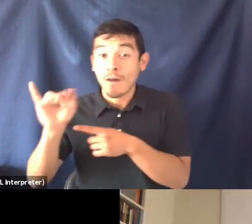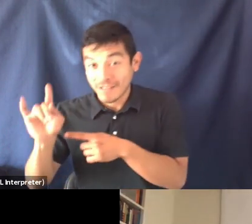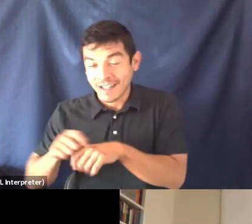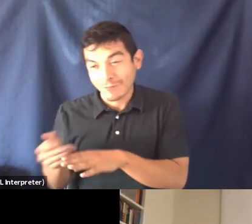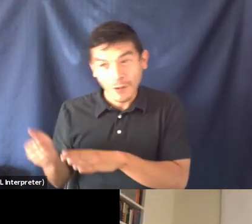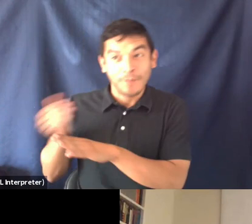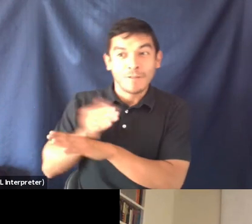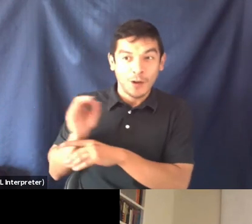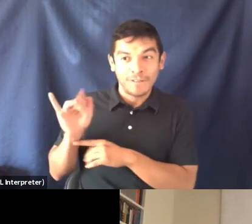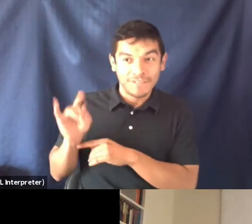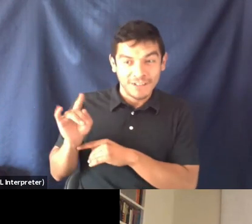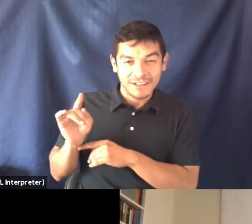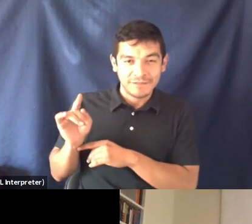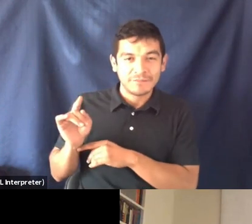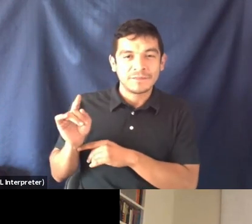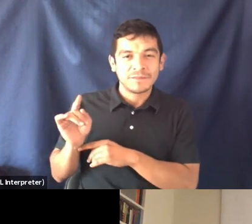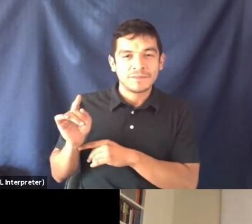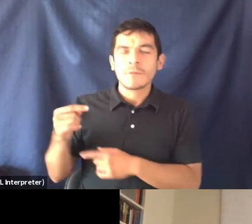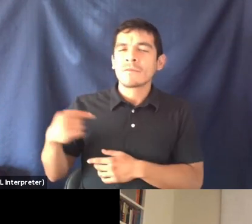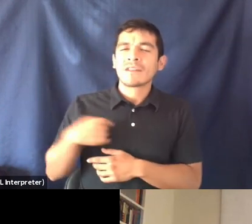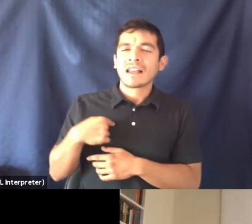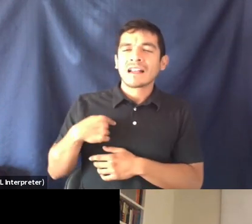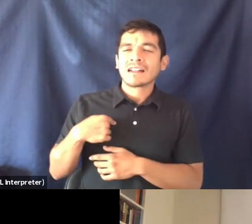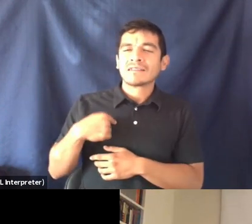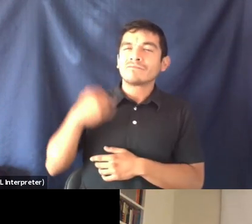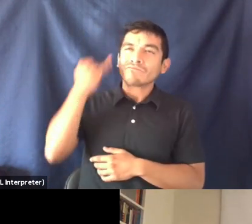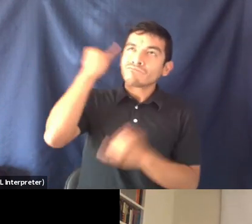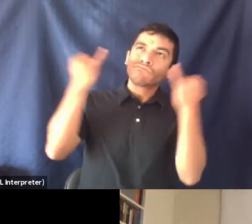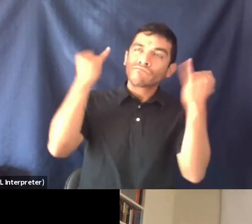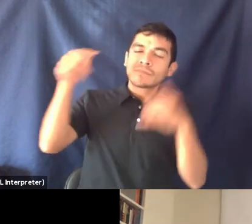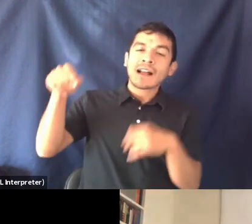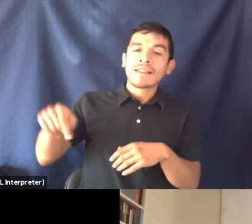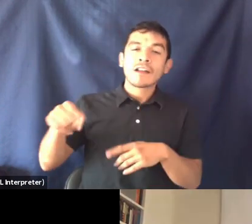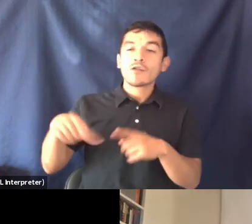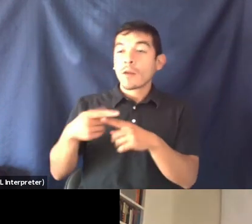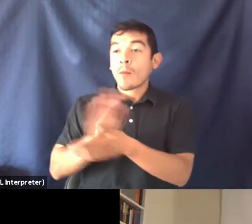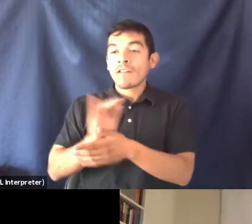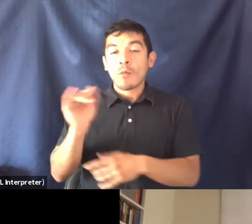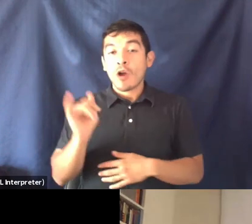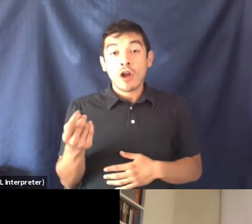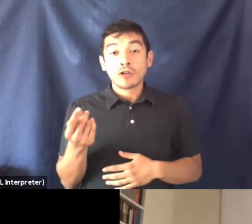that this was going to be a film where, you know a dog like Zeytin's face was going to be filling the screen